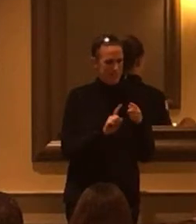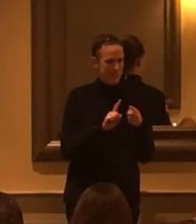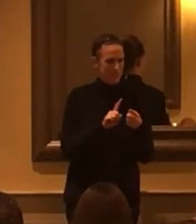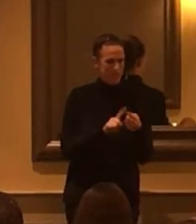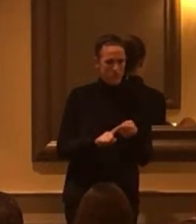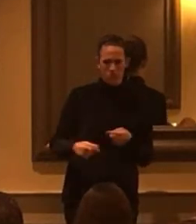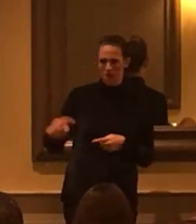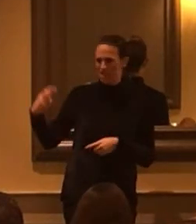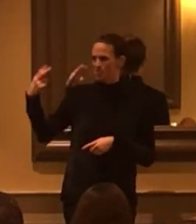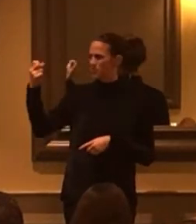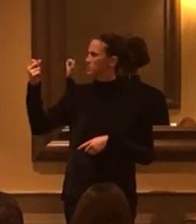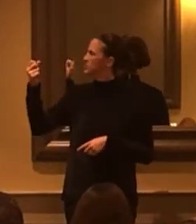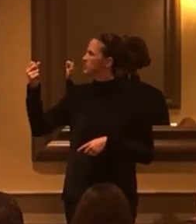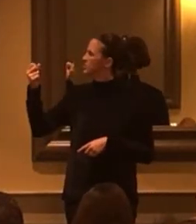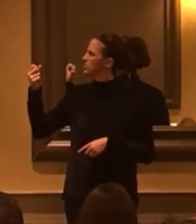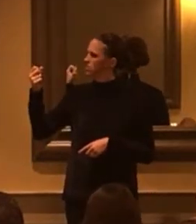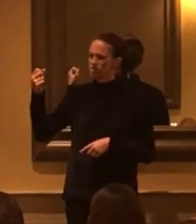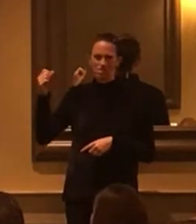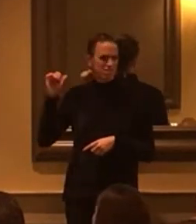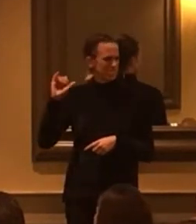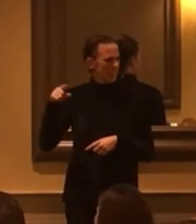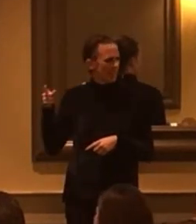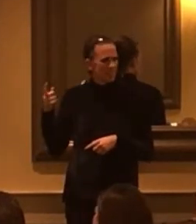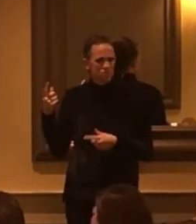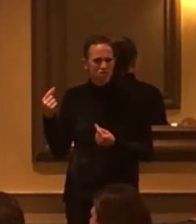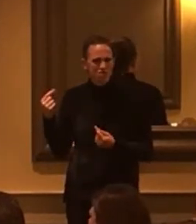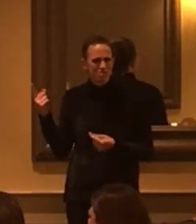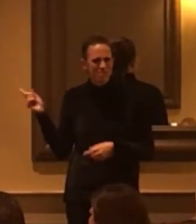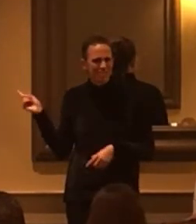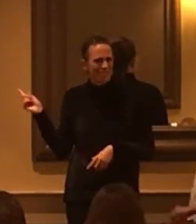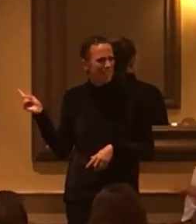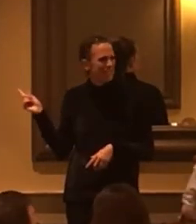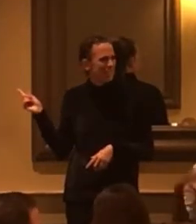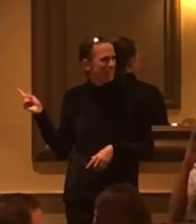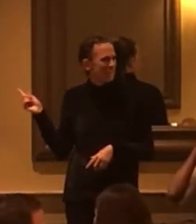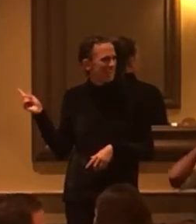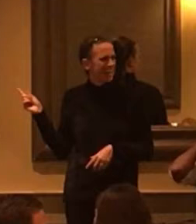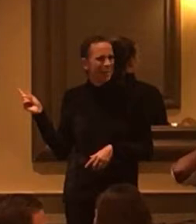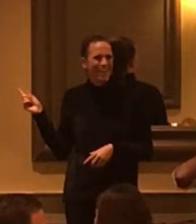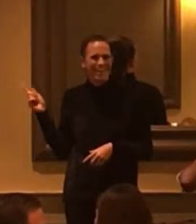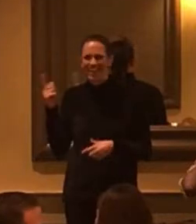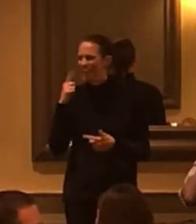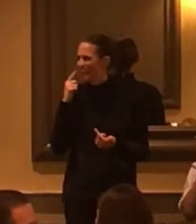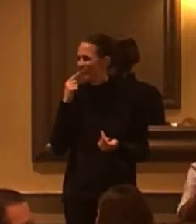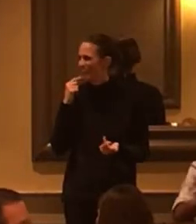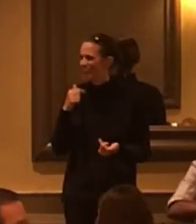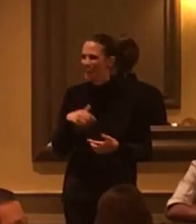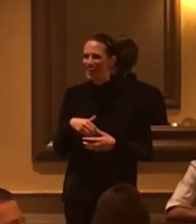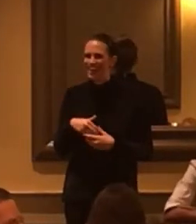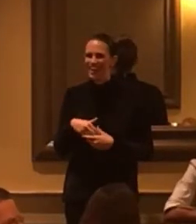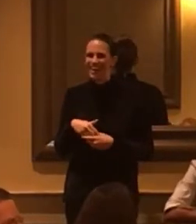through to middle school.